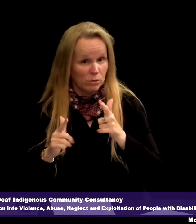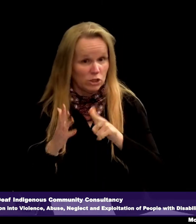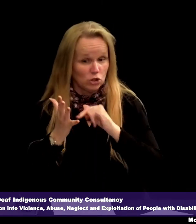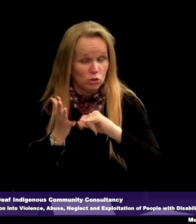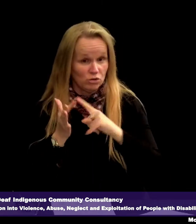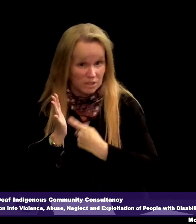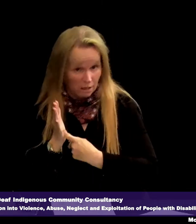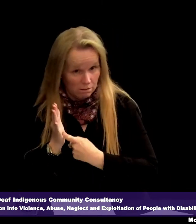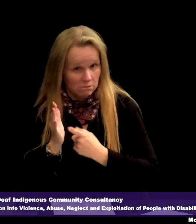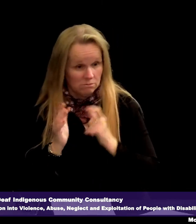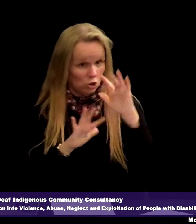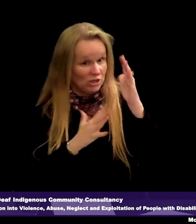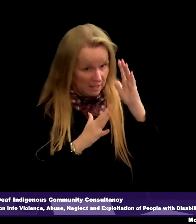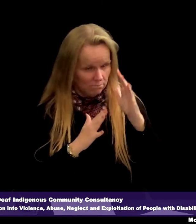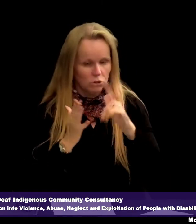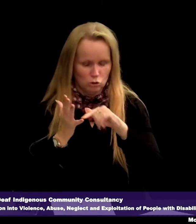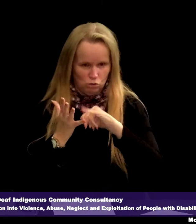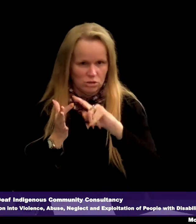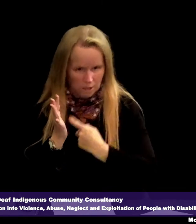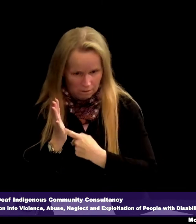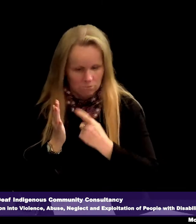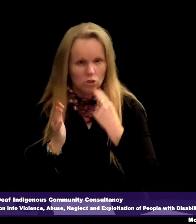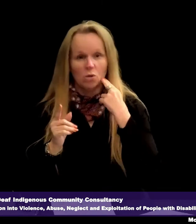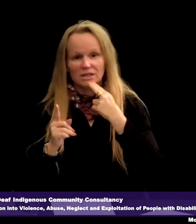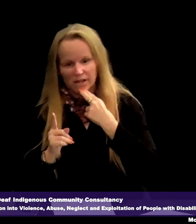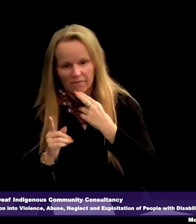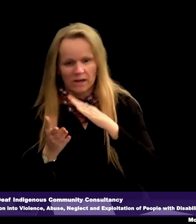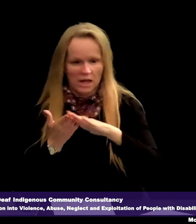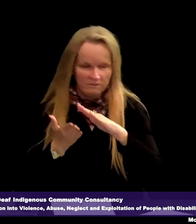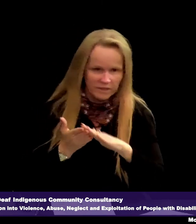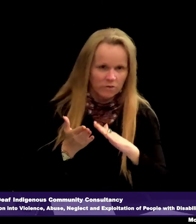Australian sign language users = that's Auslan, people who use Auslan - whether they